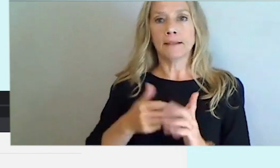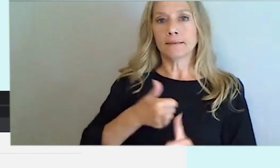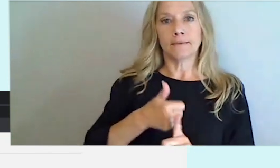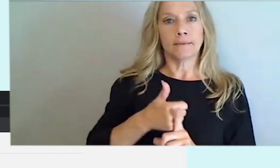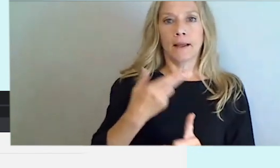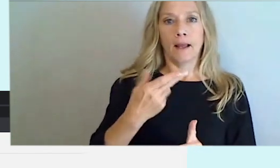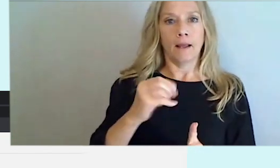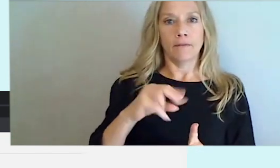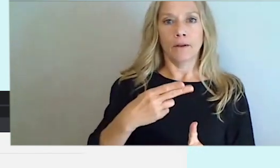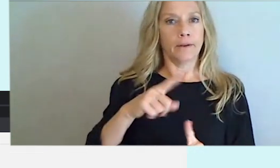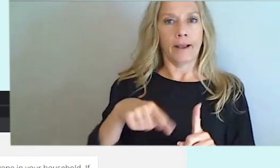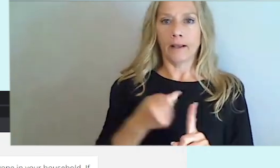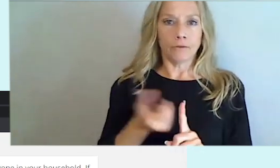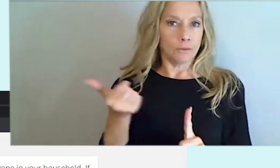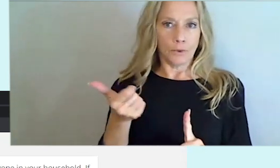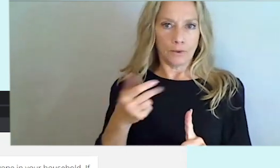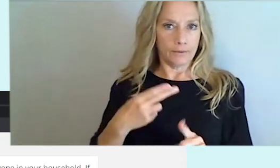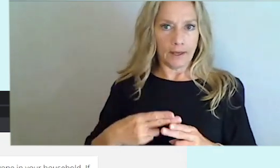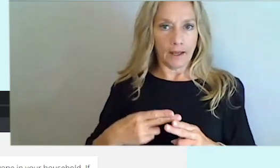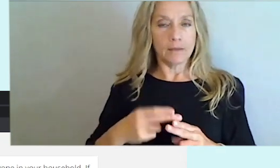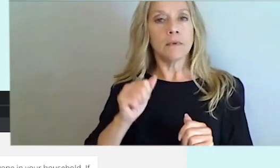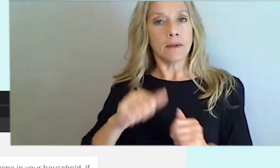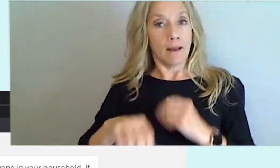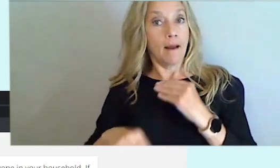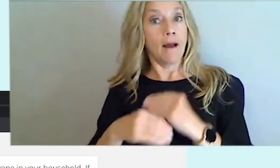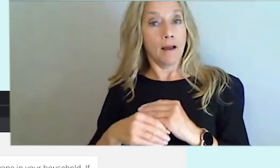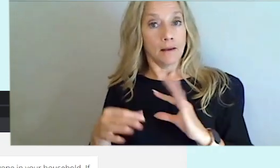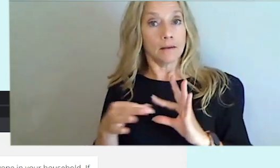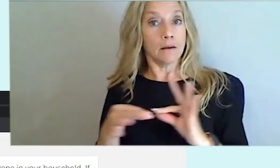You can add comments to the renewal about the head of household